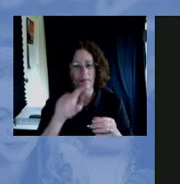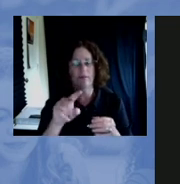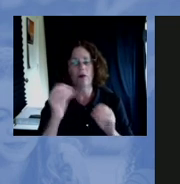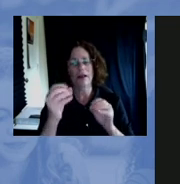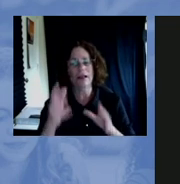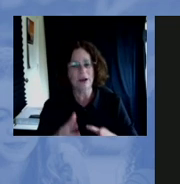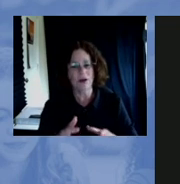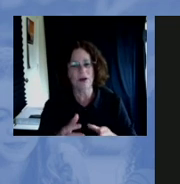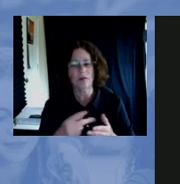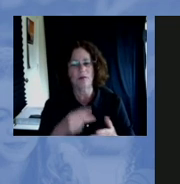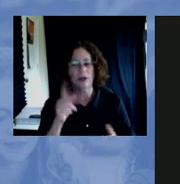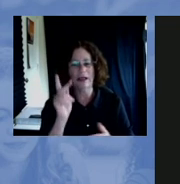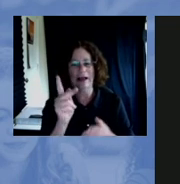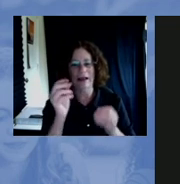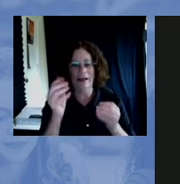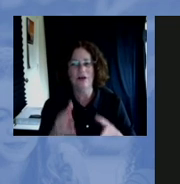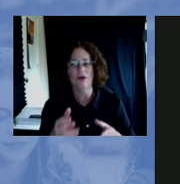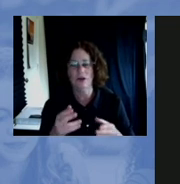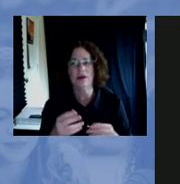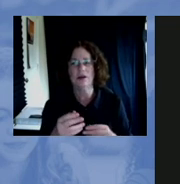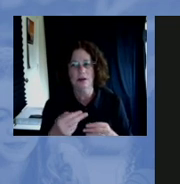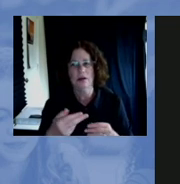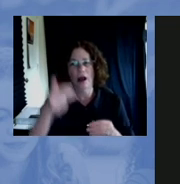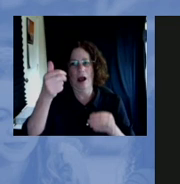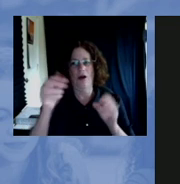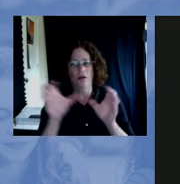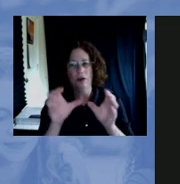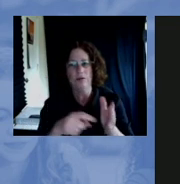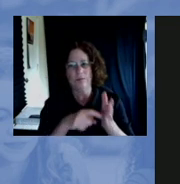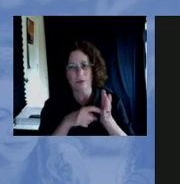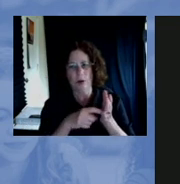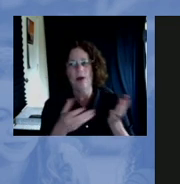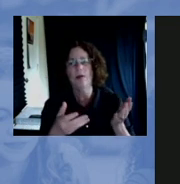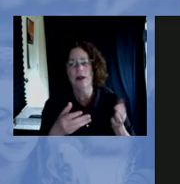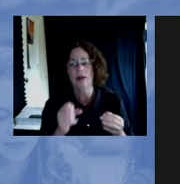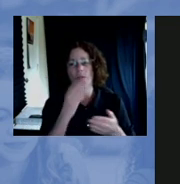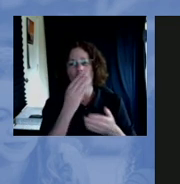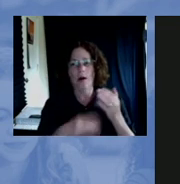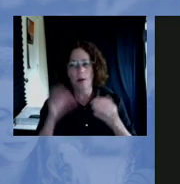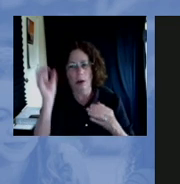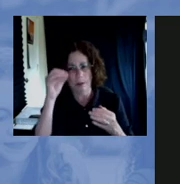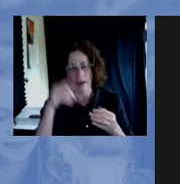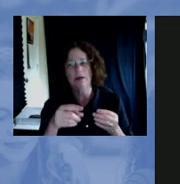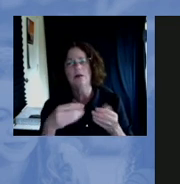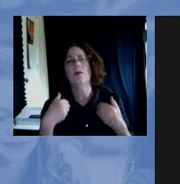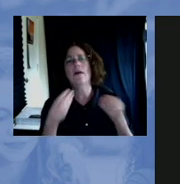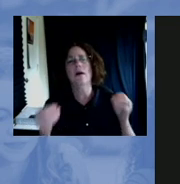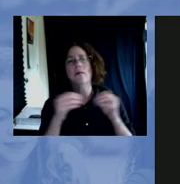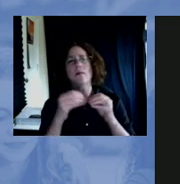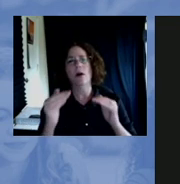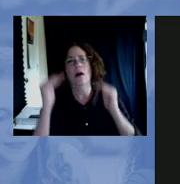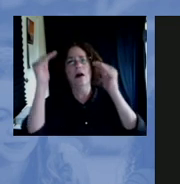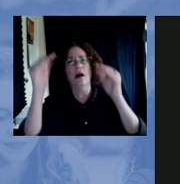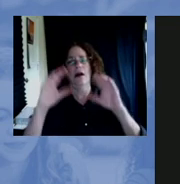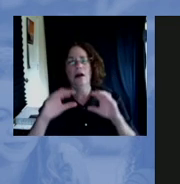IN MY HUMBLE OPINION YOU'RE DEALING WITH A MORE HIGHER QUALITY OF INSTRUCTOR WITH A PARAPROFESSIONAL